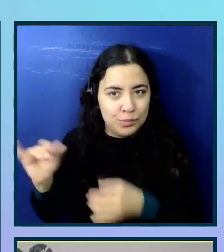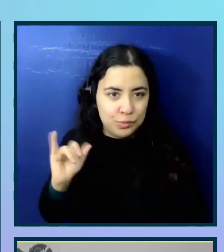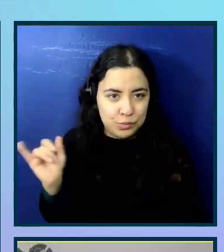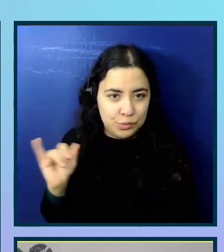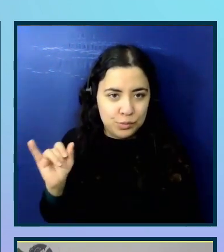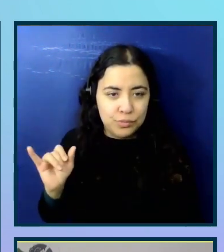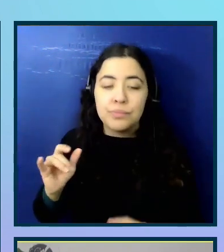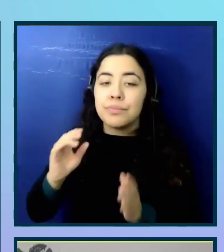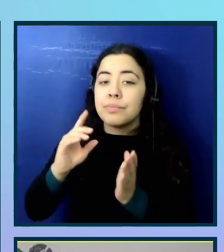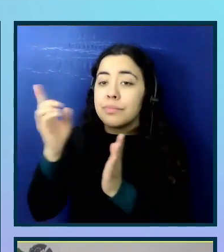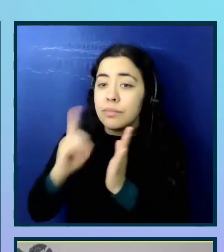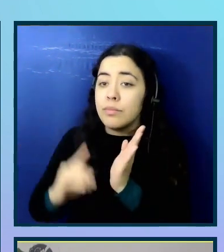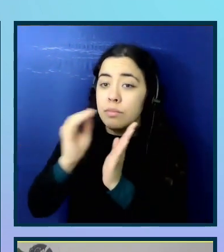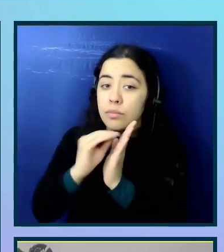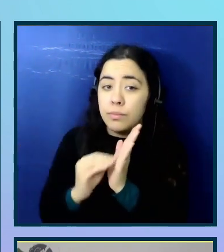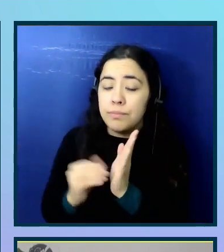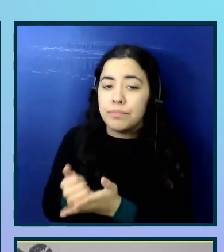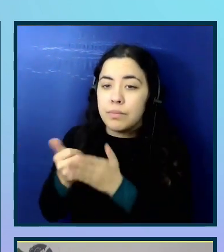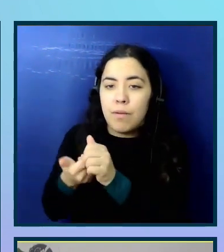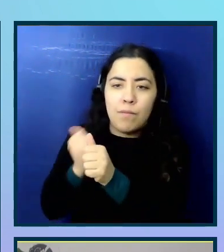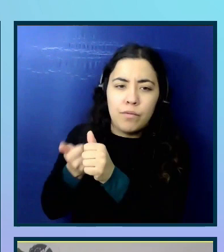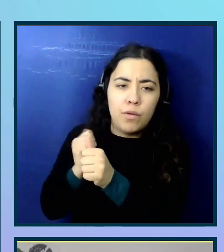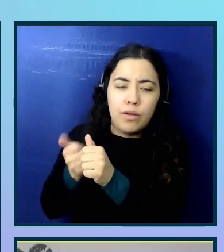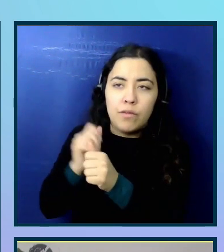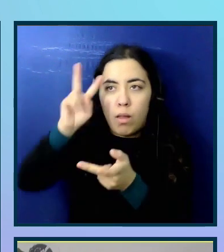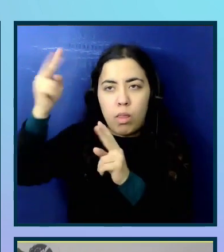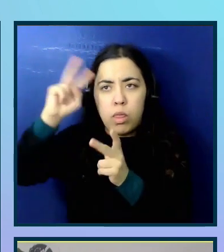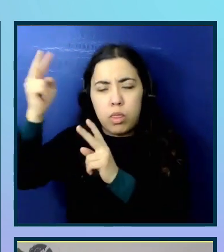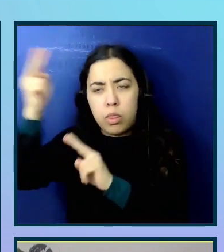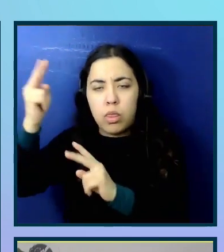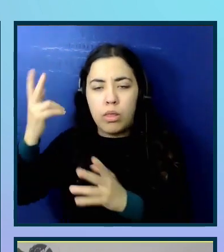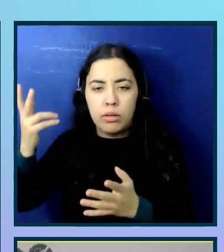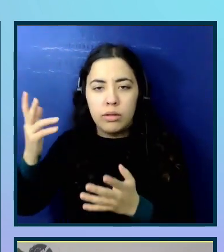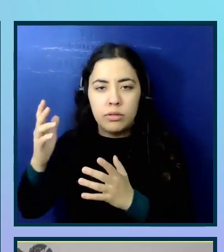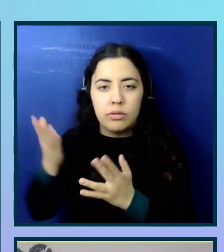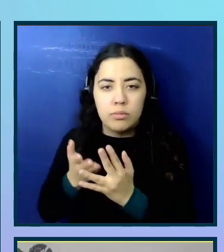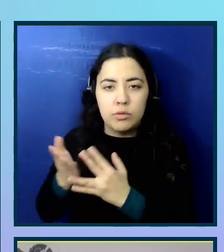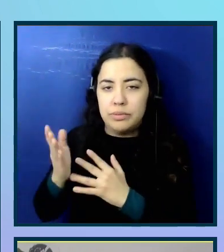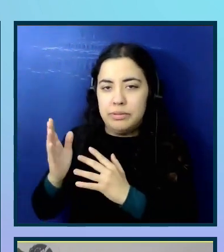Design documentation helps avoid some common misinterpretations with my team.